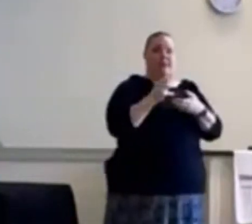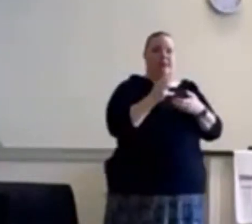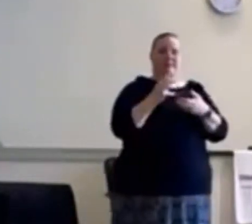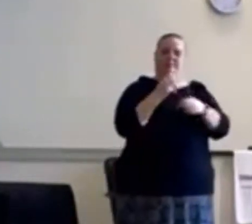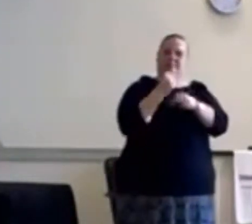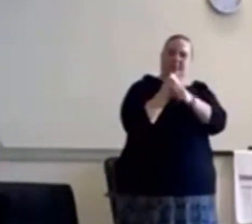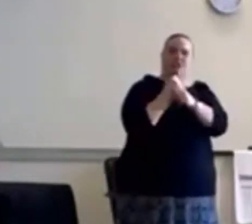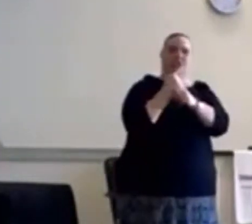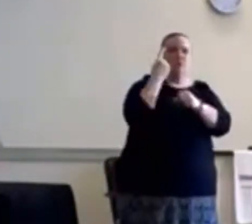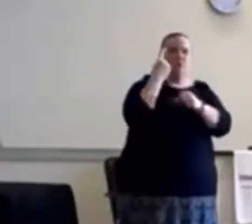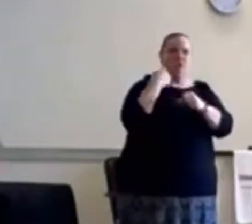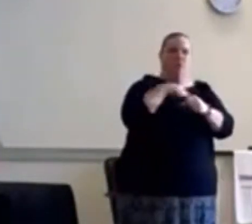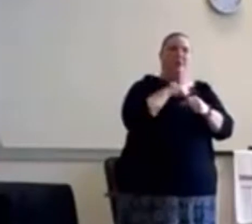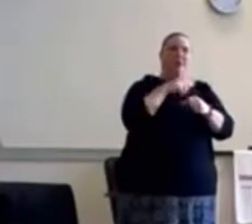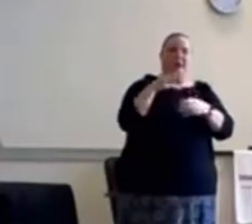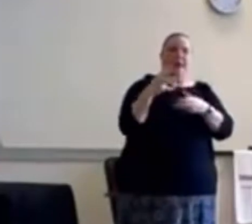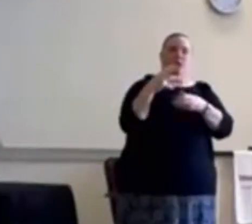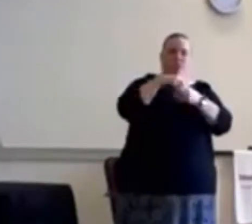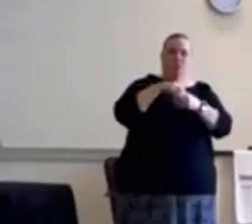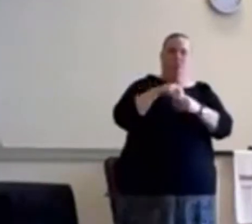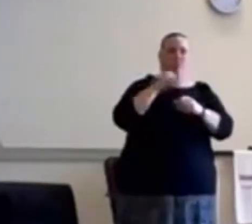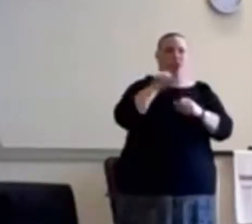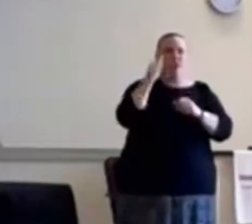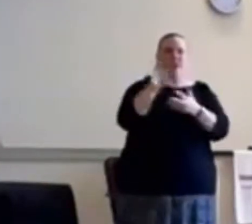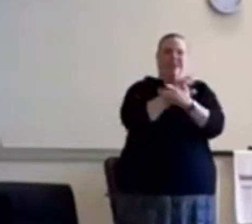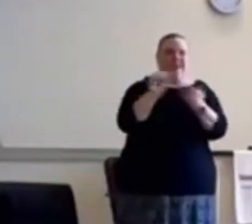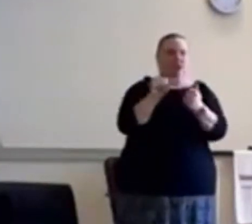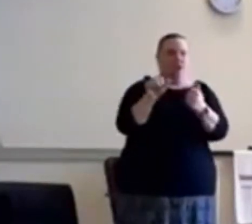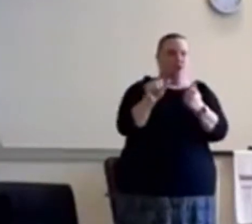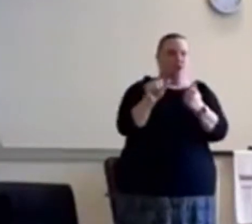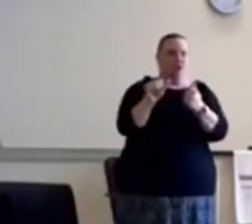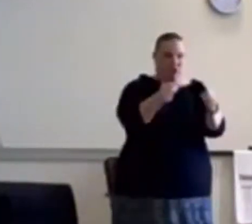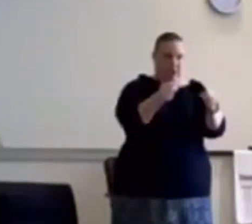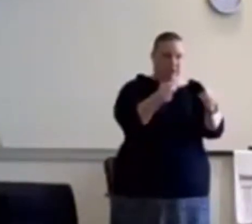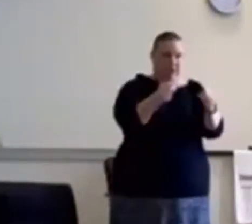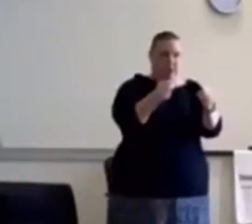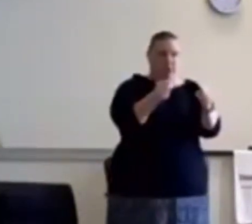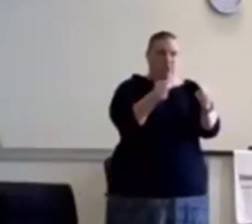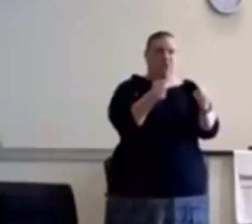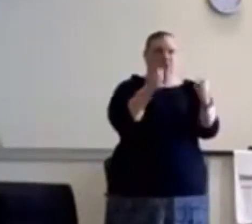Strategies in 2016 to focus on disability inclusive emergency